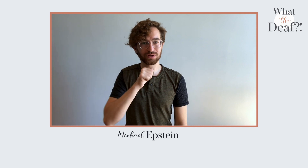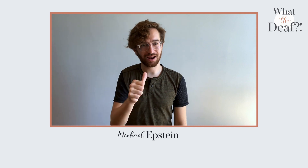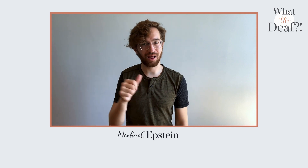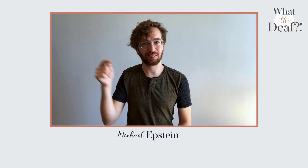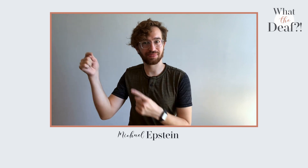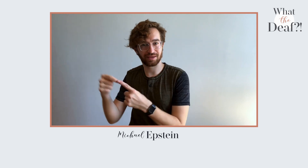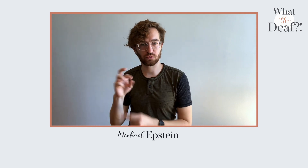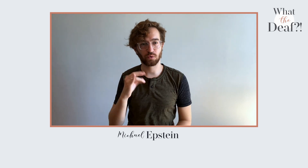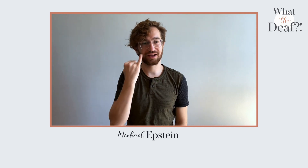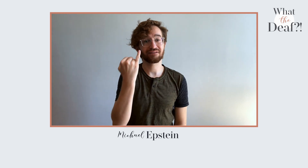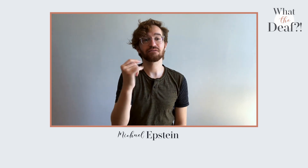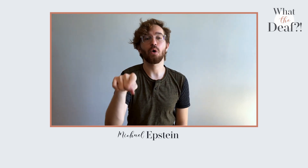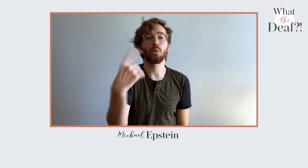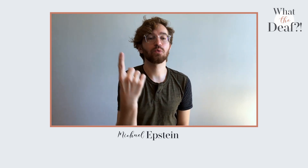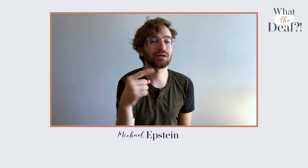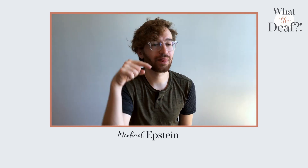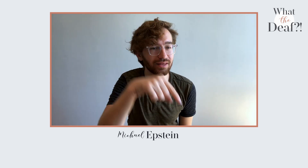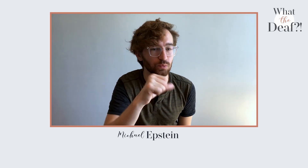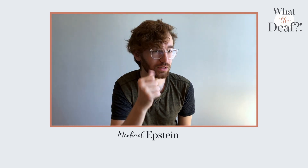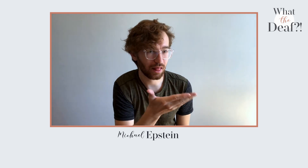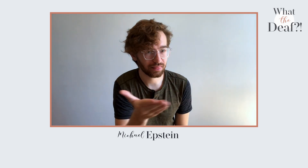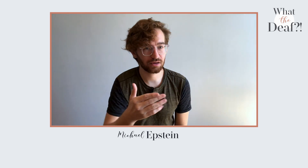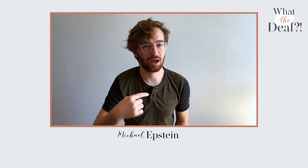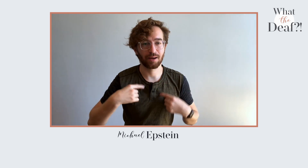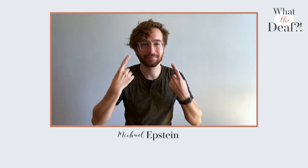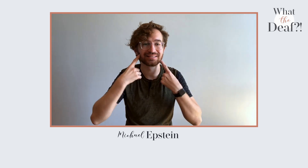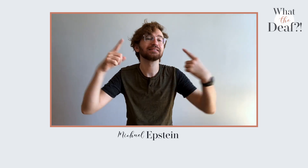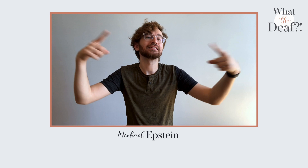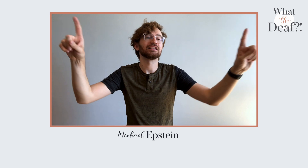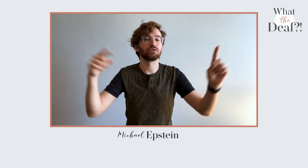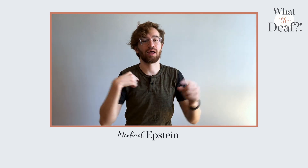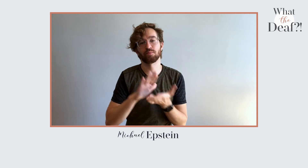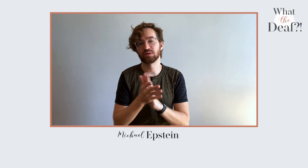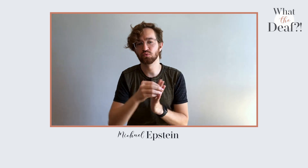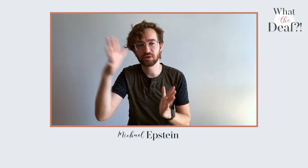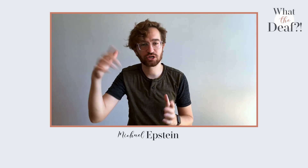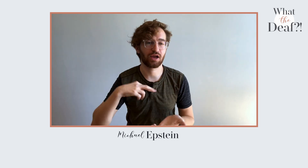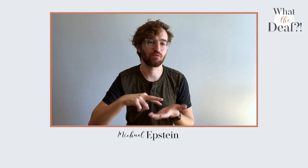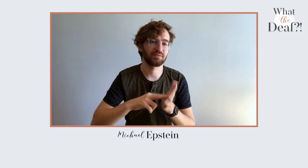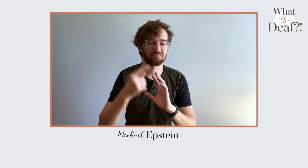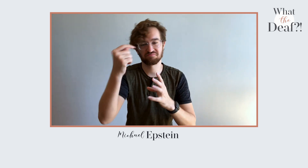"Well, if I wasn't this way, or if I wasn't that way, I'd be successful, I'd become rich, "I would have all of these other things,"